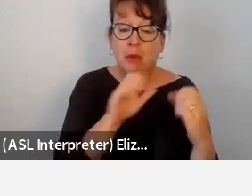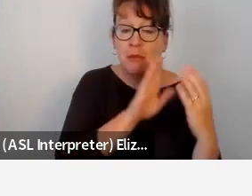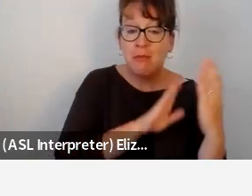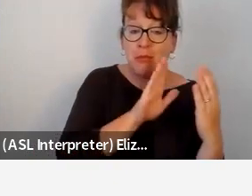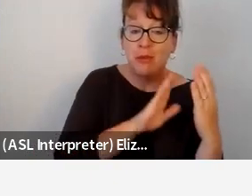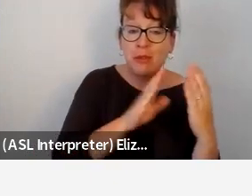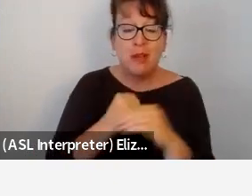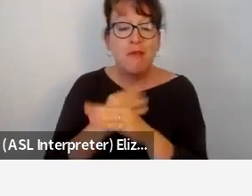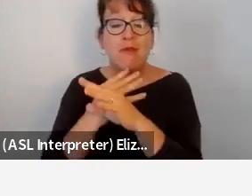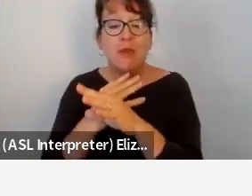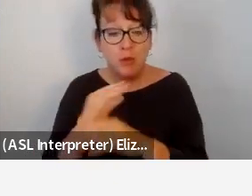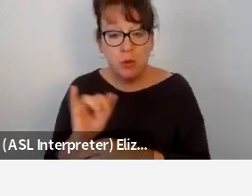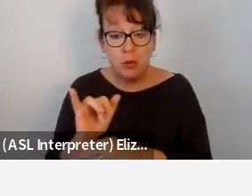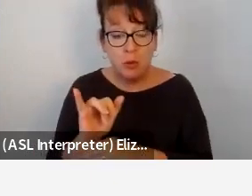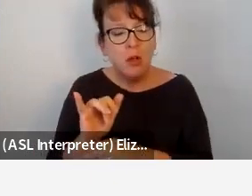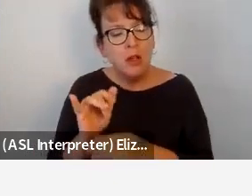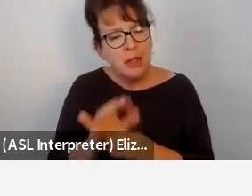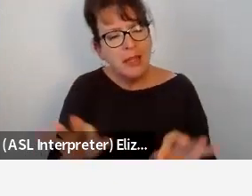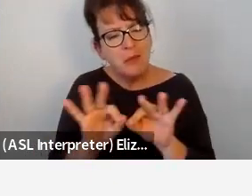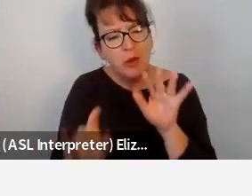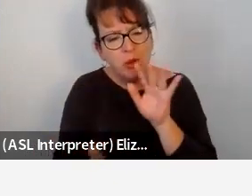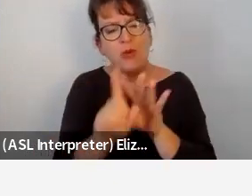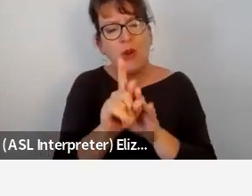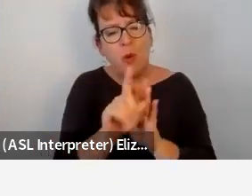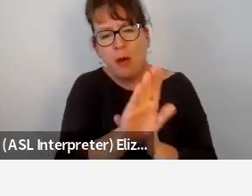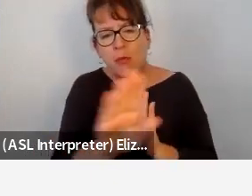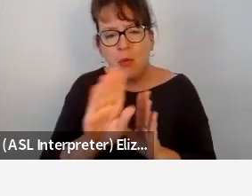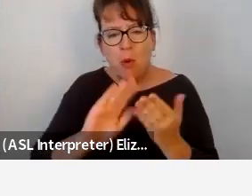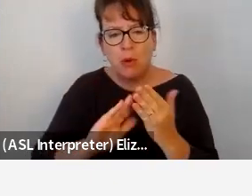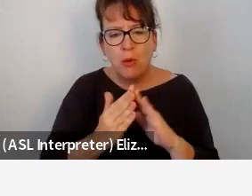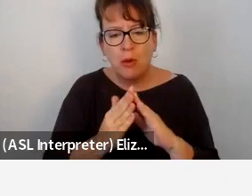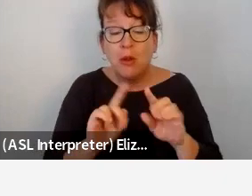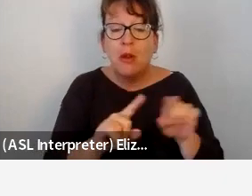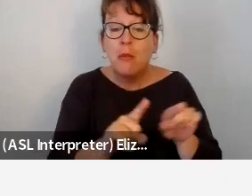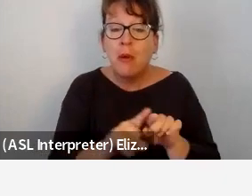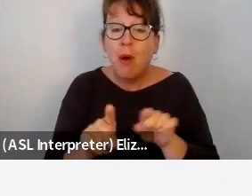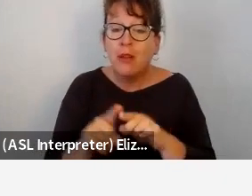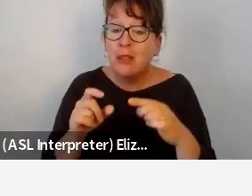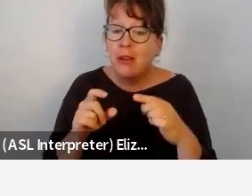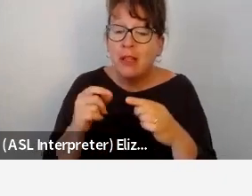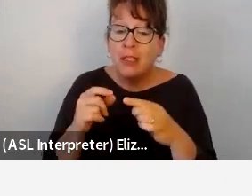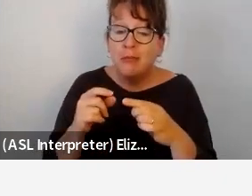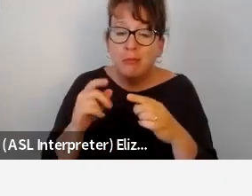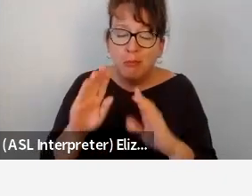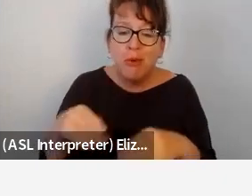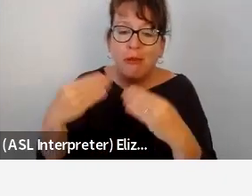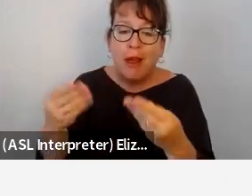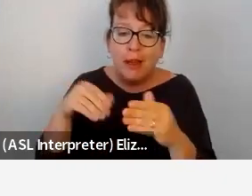again, a real focus here on near-port communities, but we'll be allowing funding for a wide variety